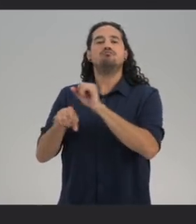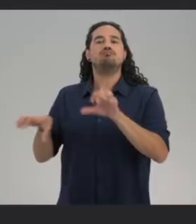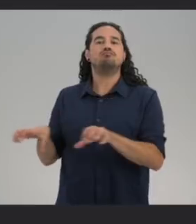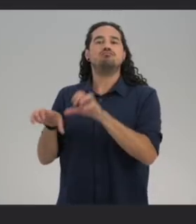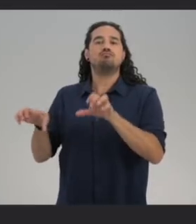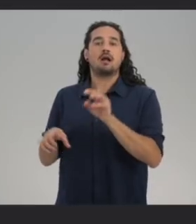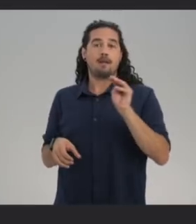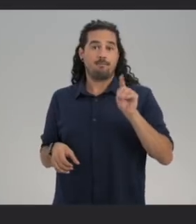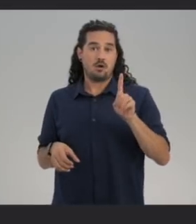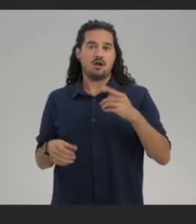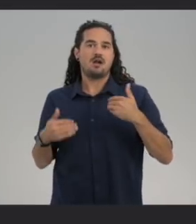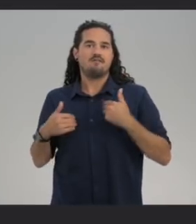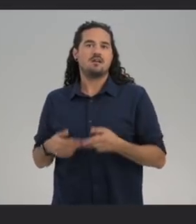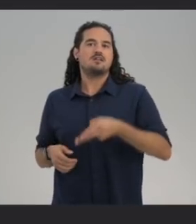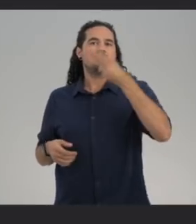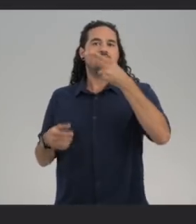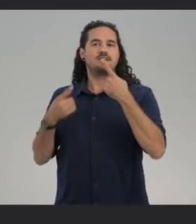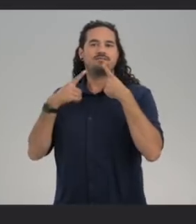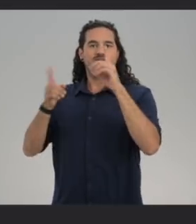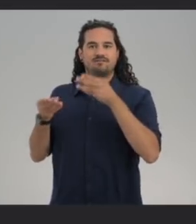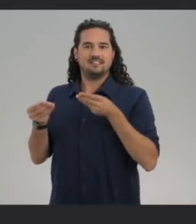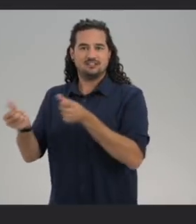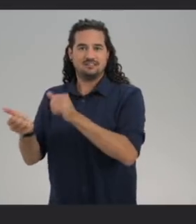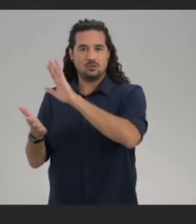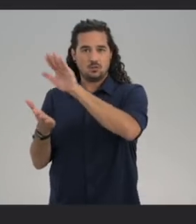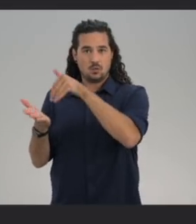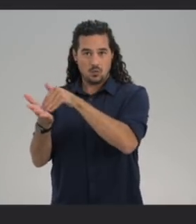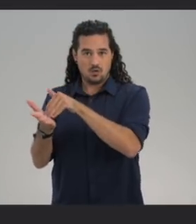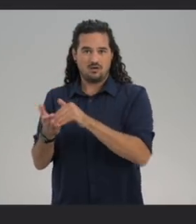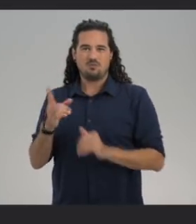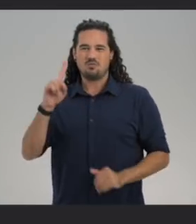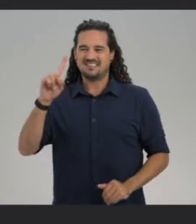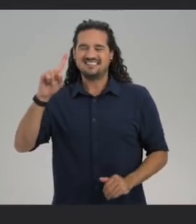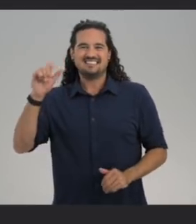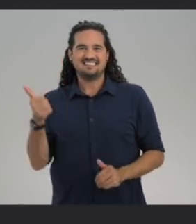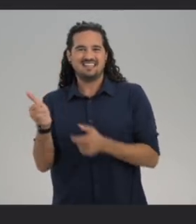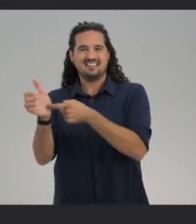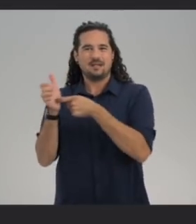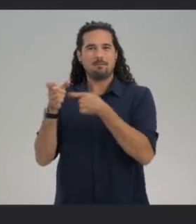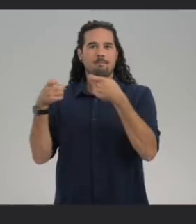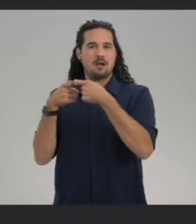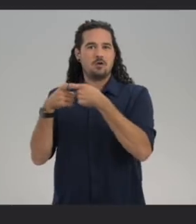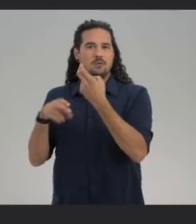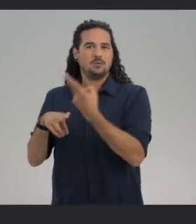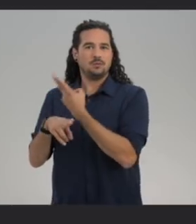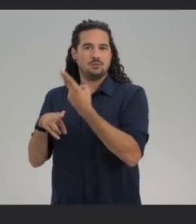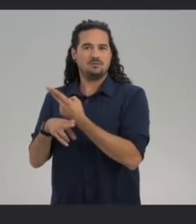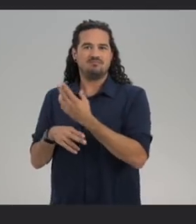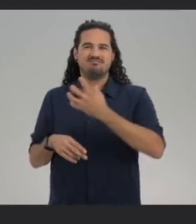M1 brings high-efficiency cores to the Mac. They use a tenth of the power, while still delivering outstanding performance.